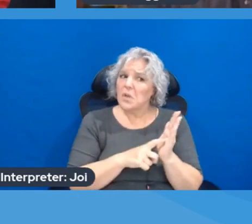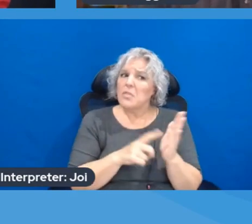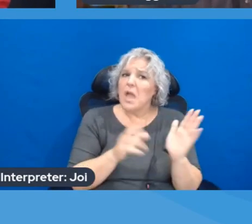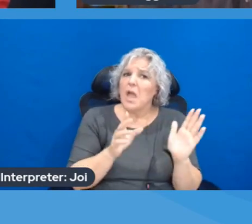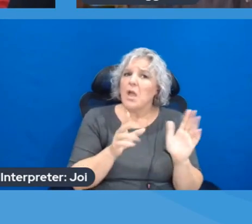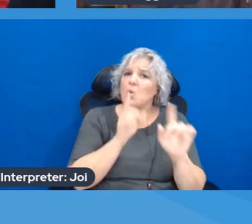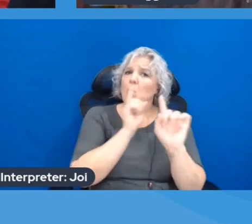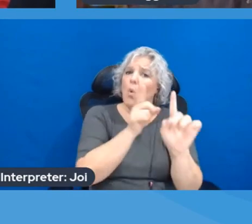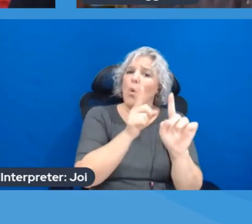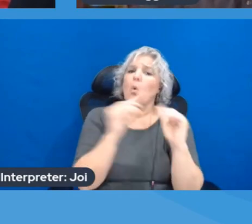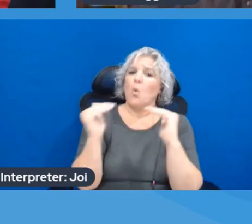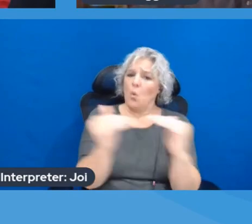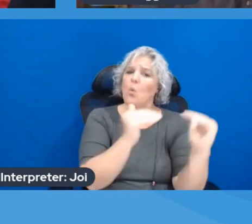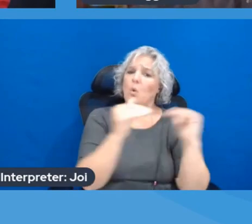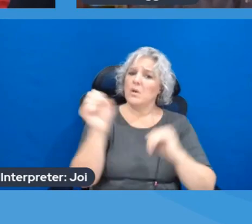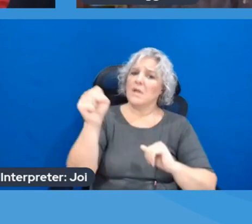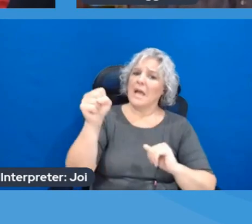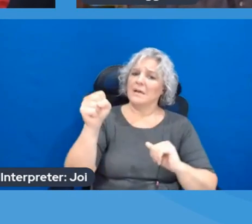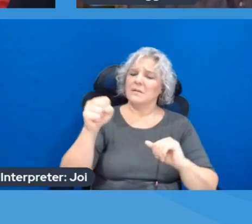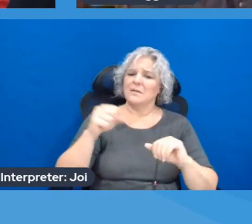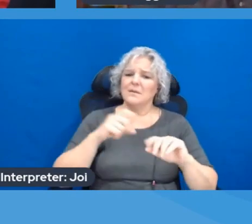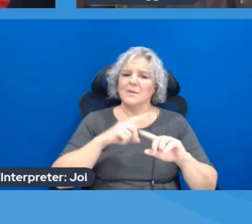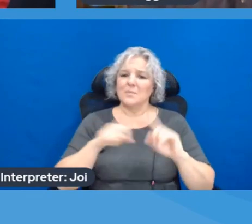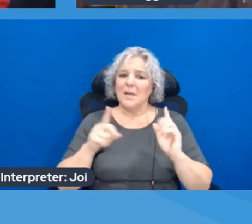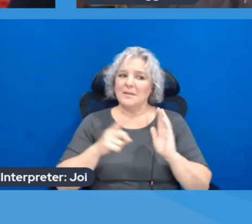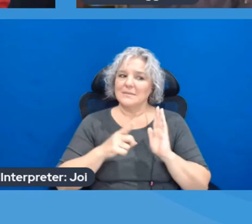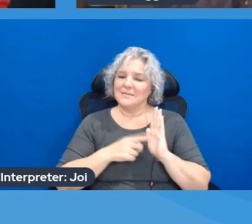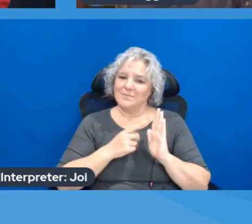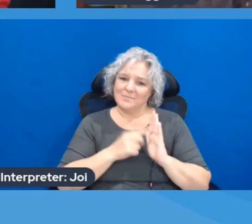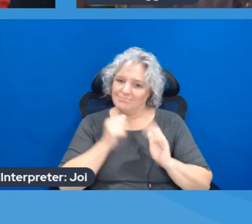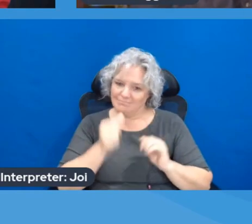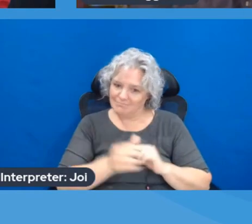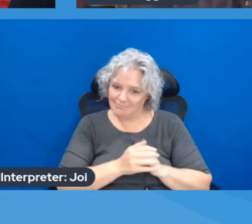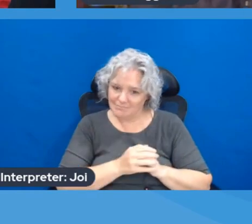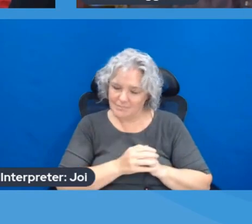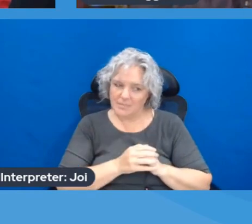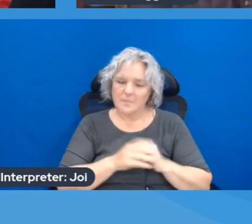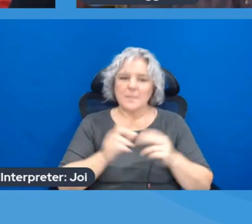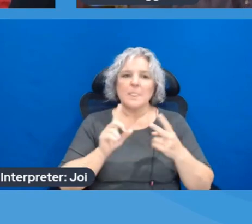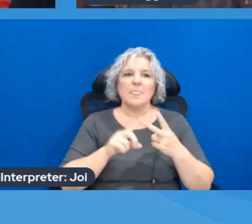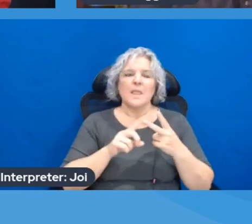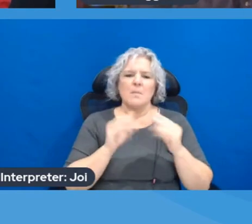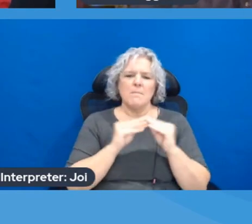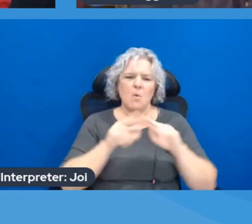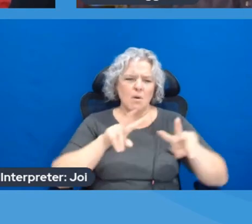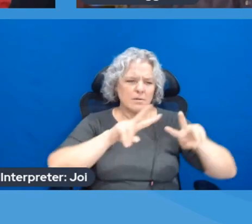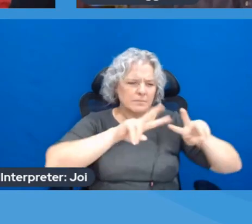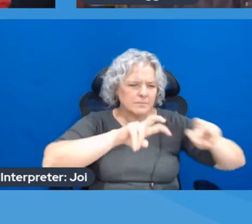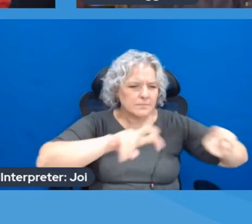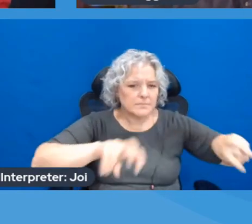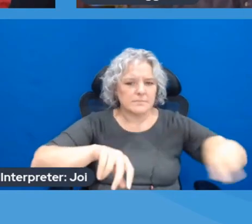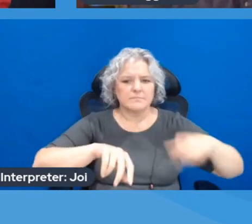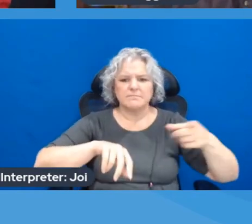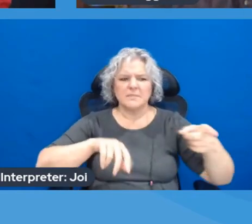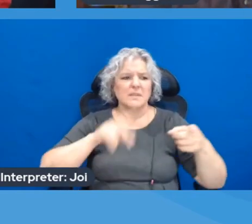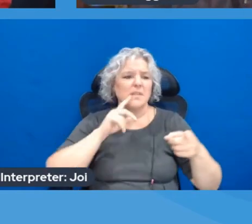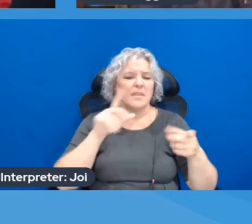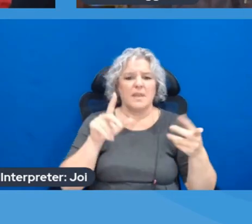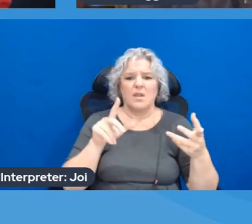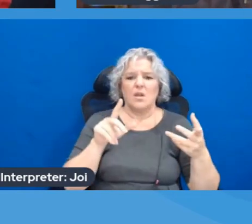or in some instances may not, taking a critical look at tenets of service based equity